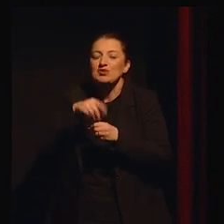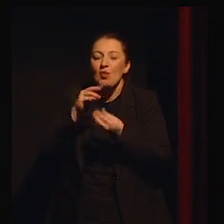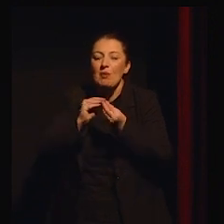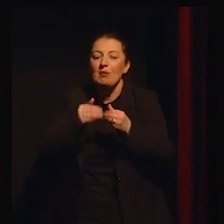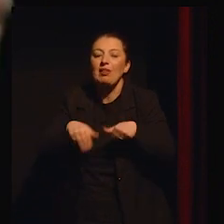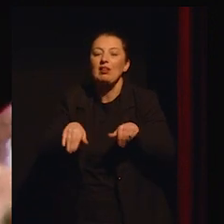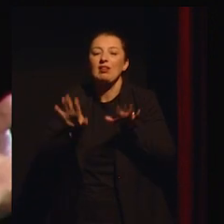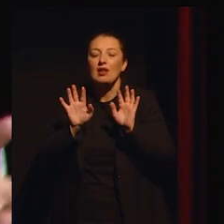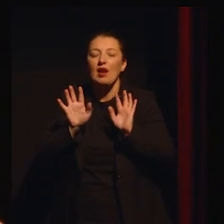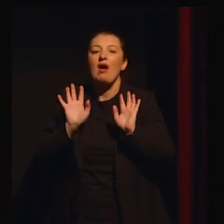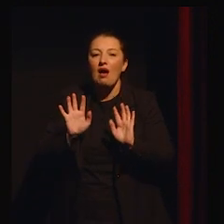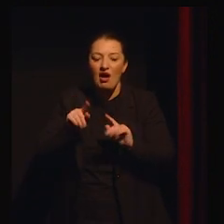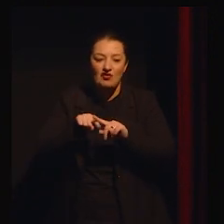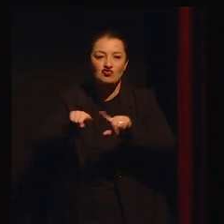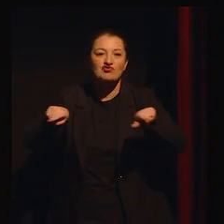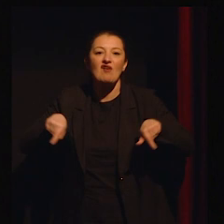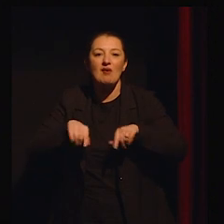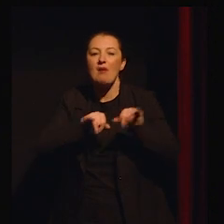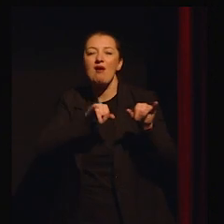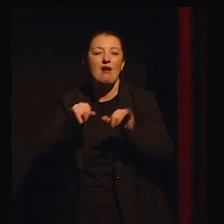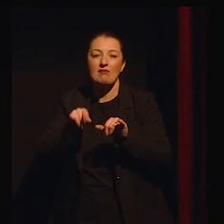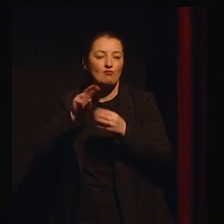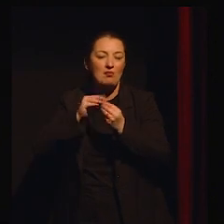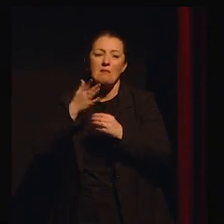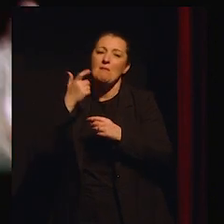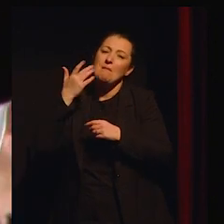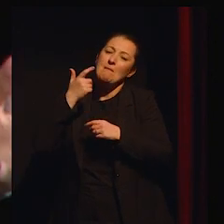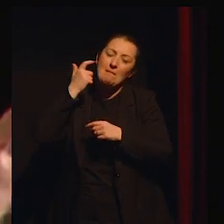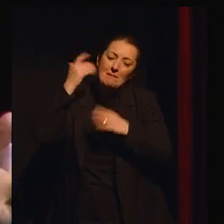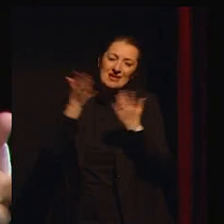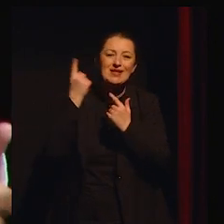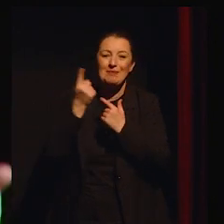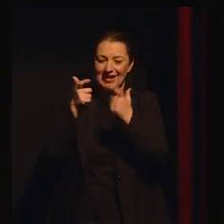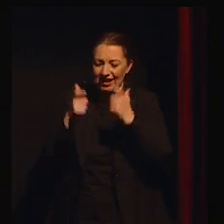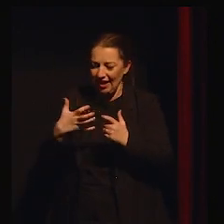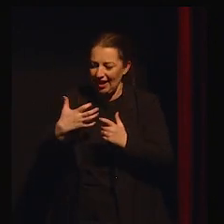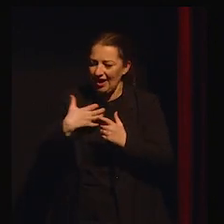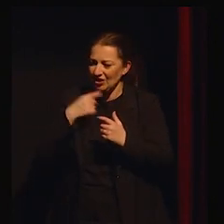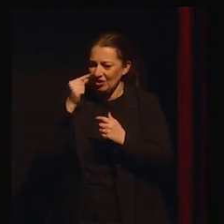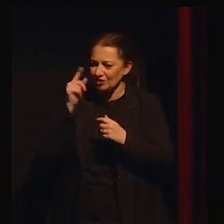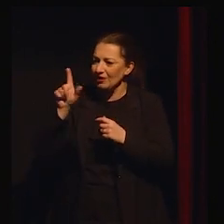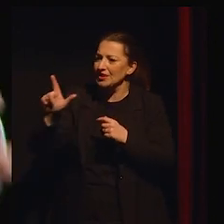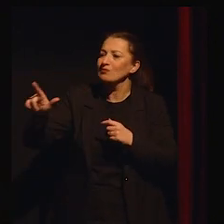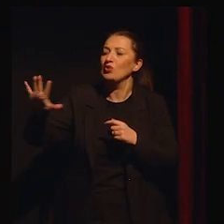also about my surroundings. For instance, when I could move independently at a place, I’d feel very free